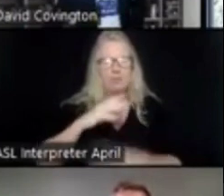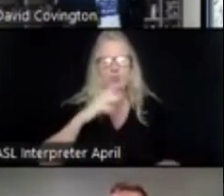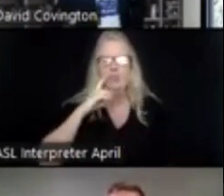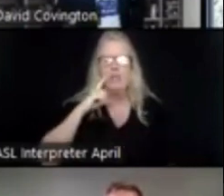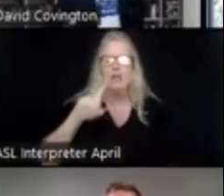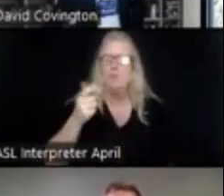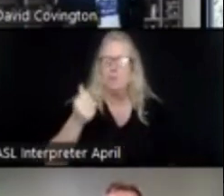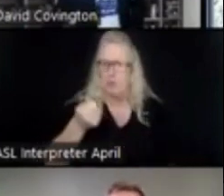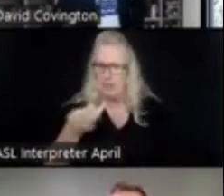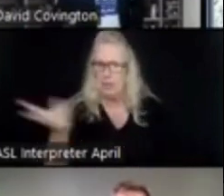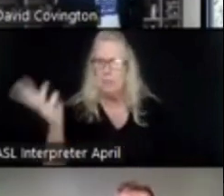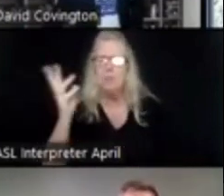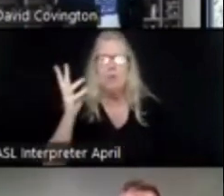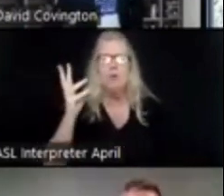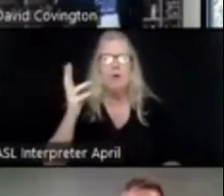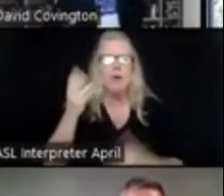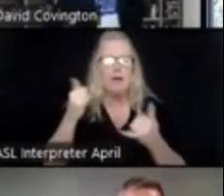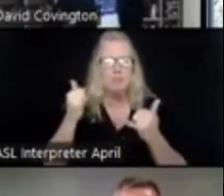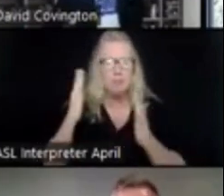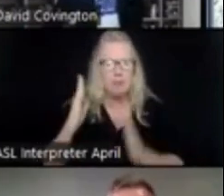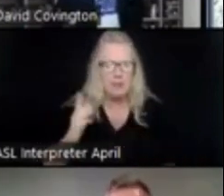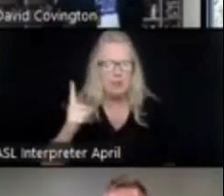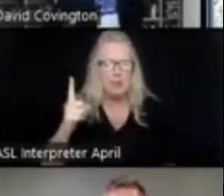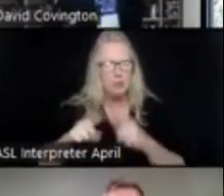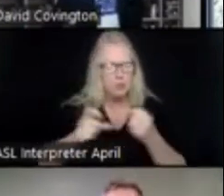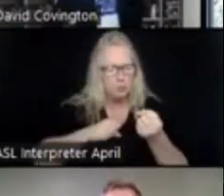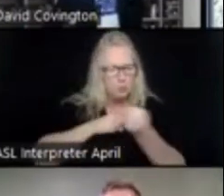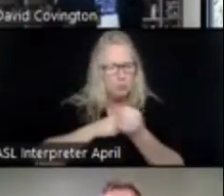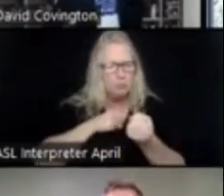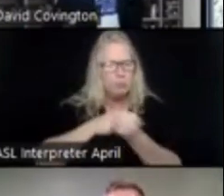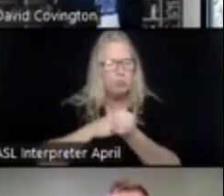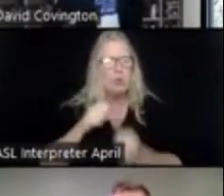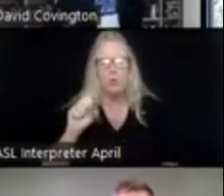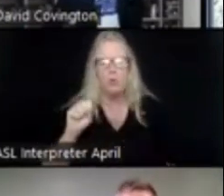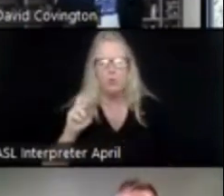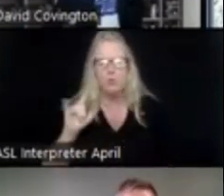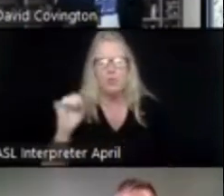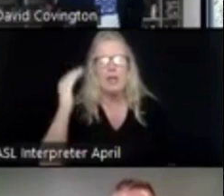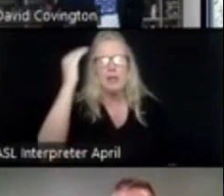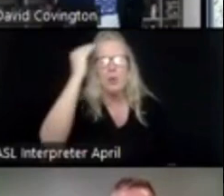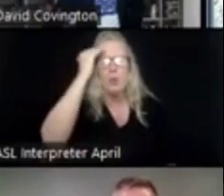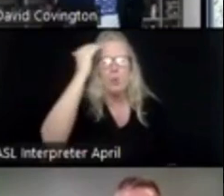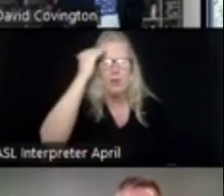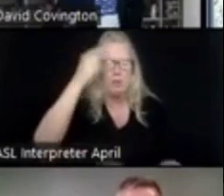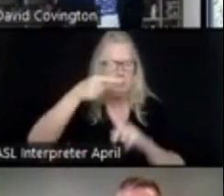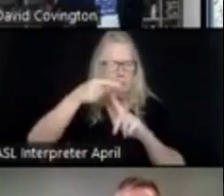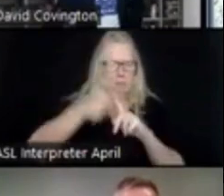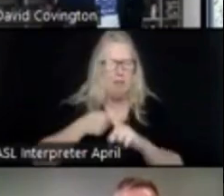PLAYERS TO PROMOTE SUICIDE AWARENESS MONTH AND TO PROMOTE